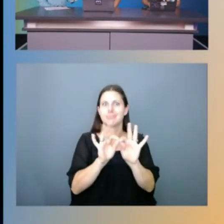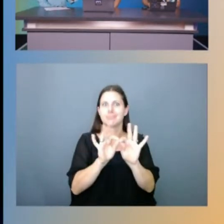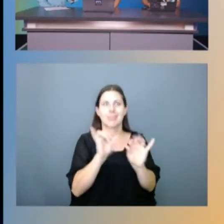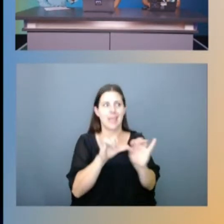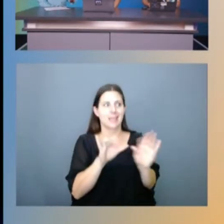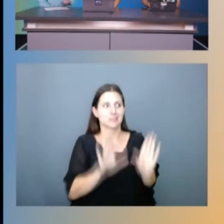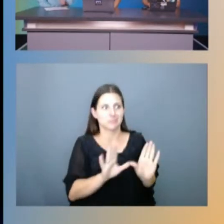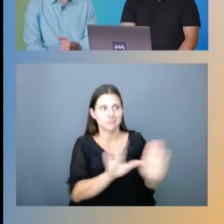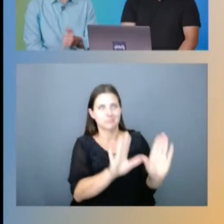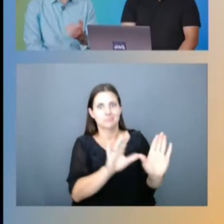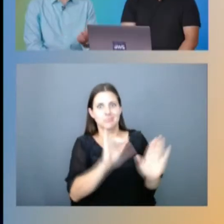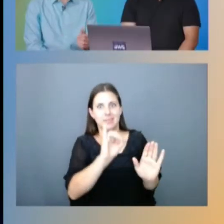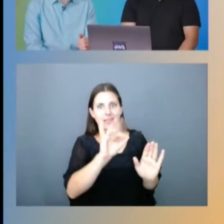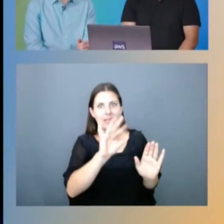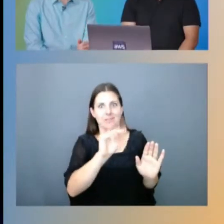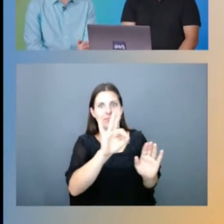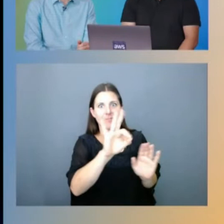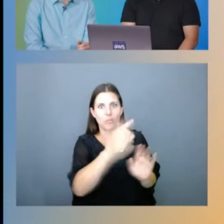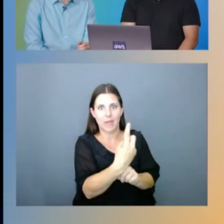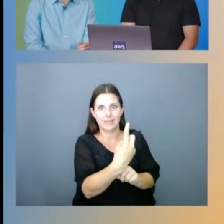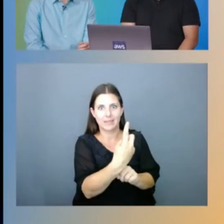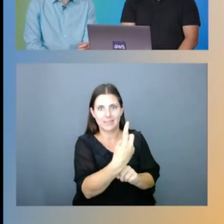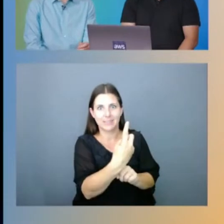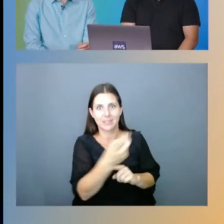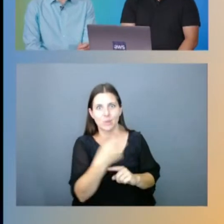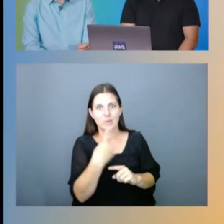You talked about efficiency and also cost here. [Ron] Yeah. - Yeah.